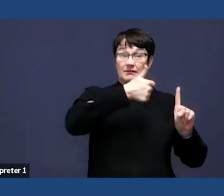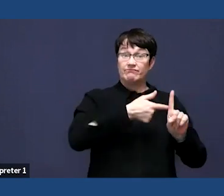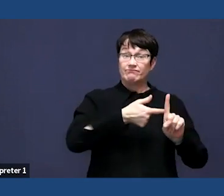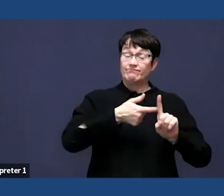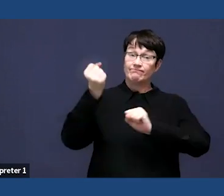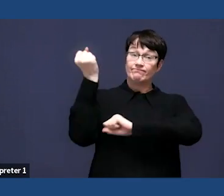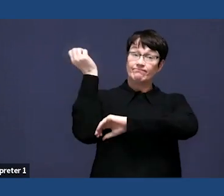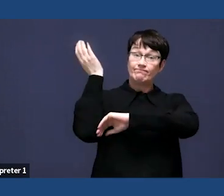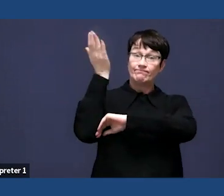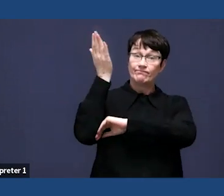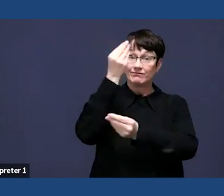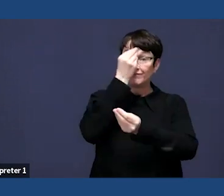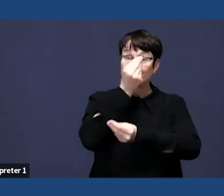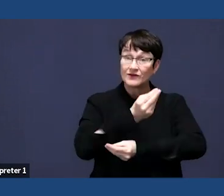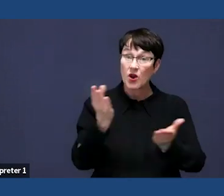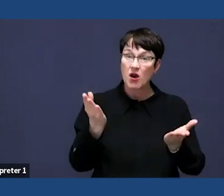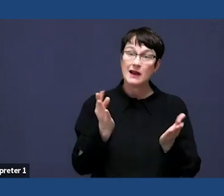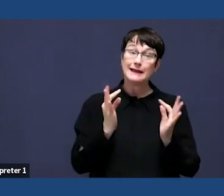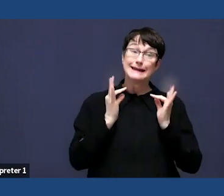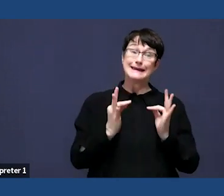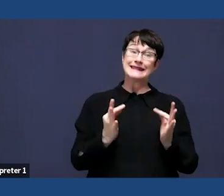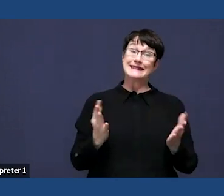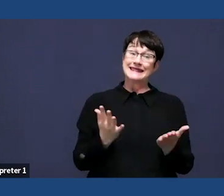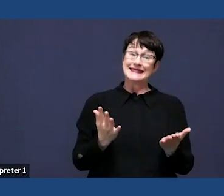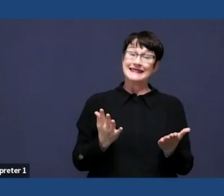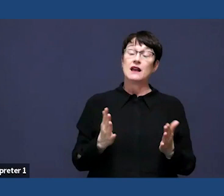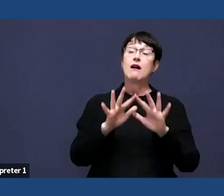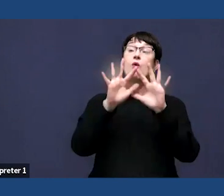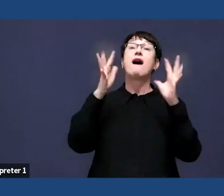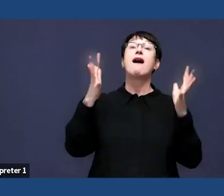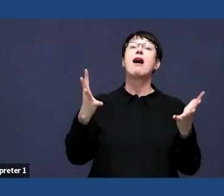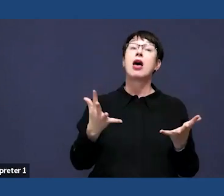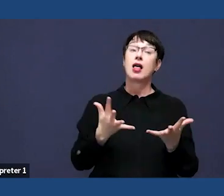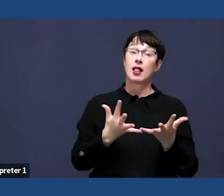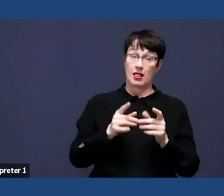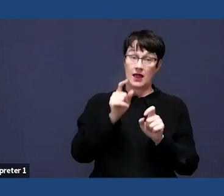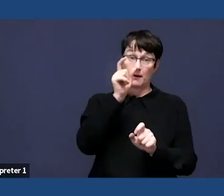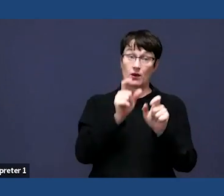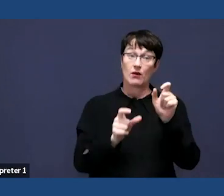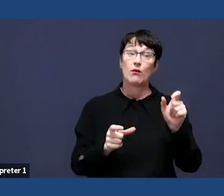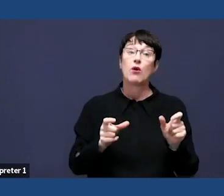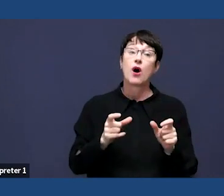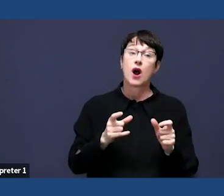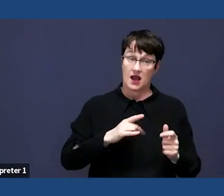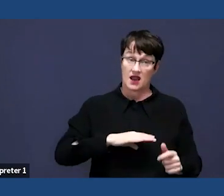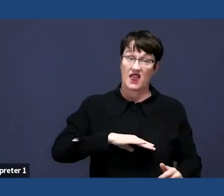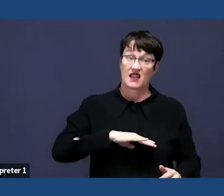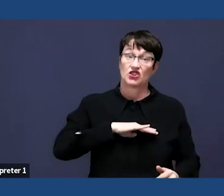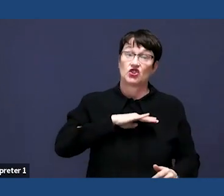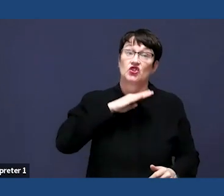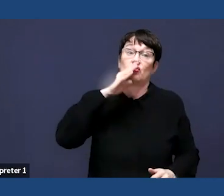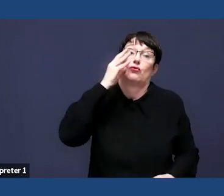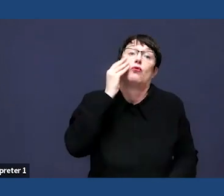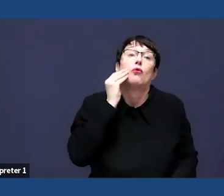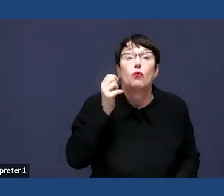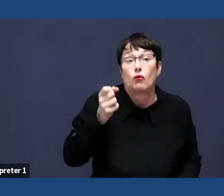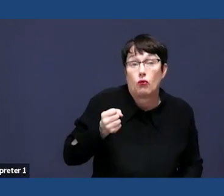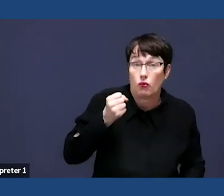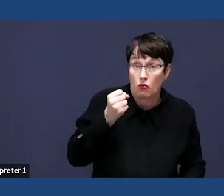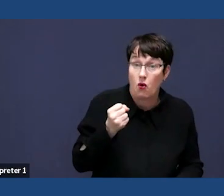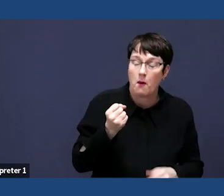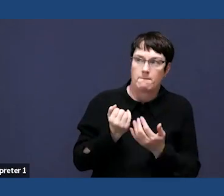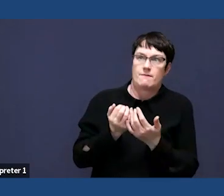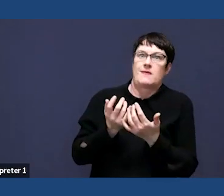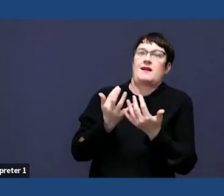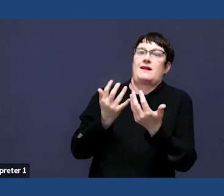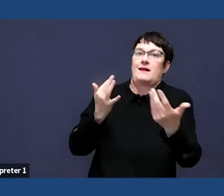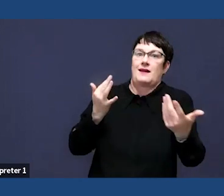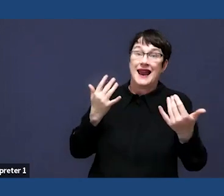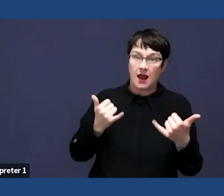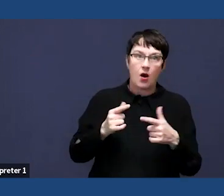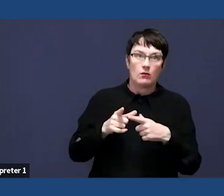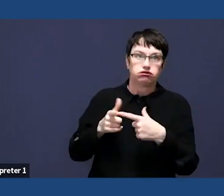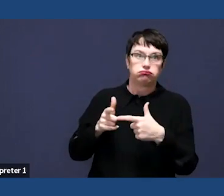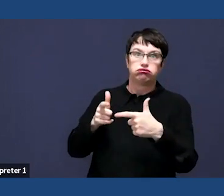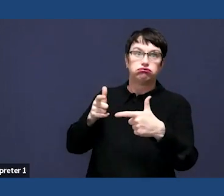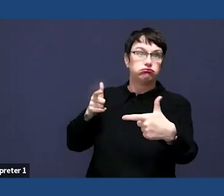rapidly entering a new era where we deal with more challenges and opportunities.